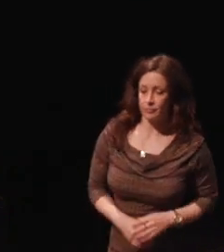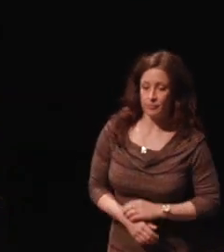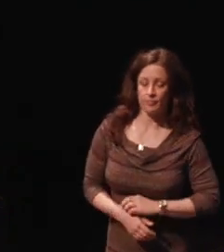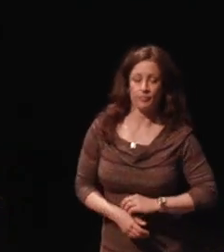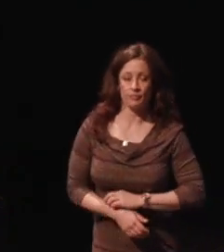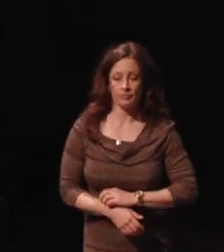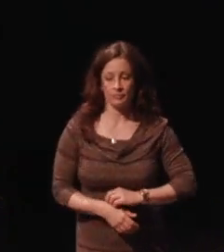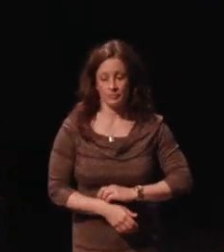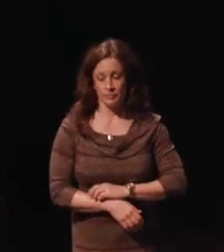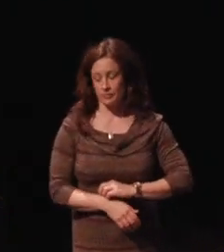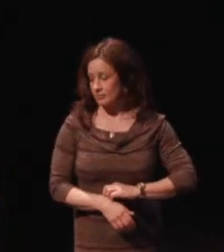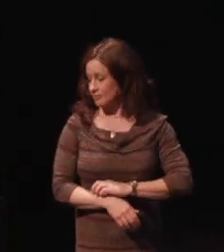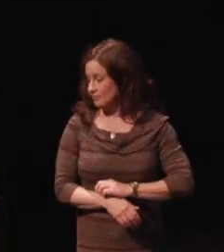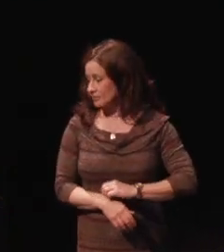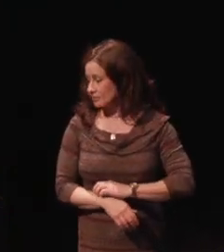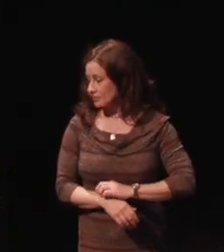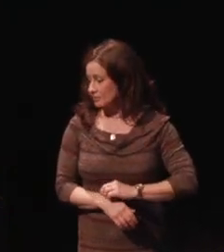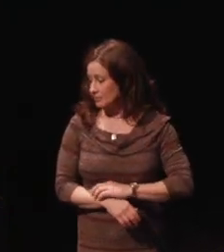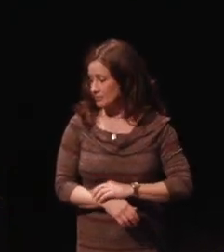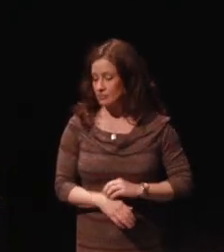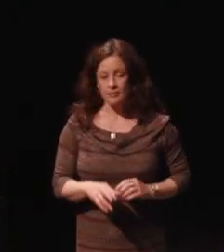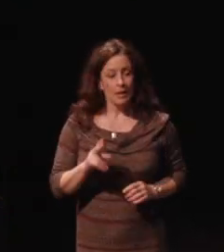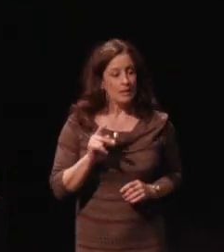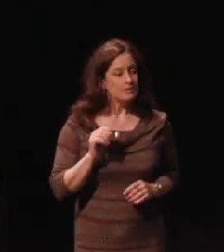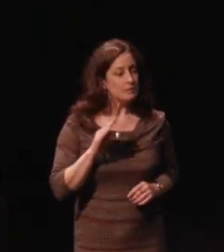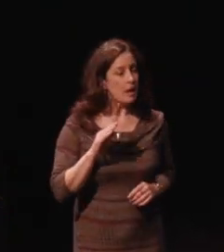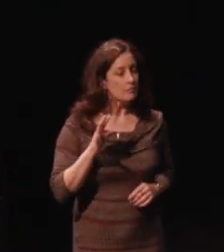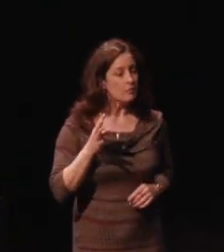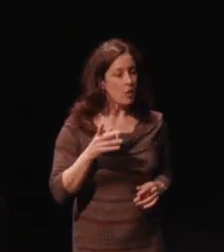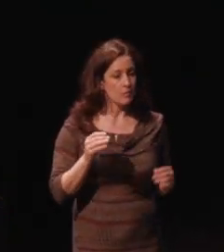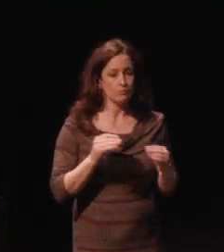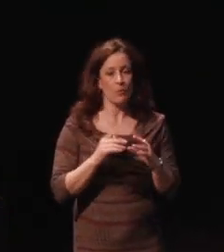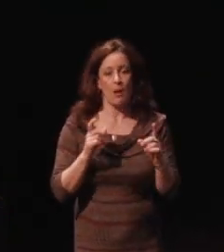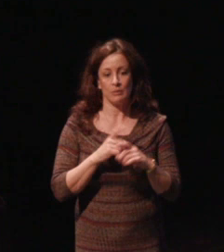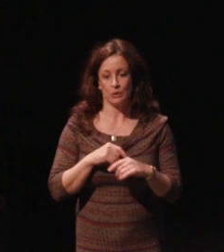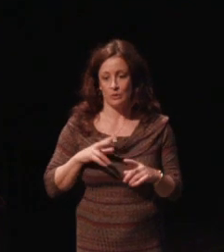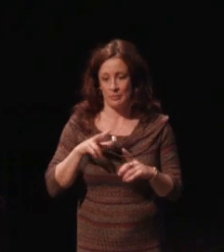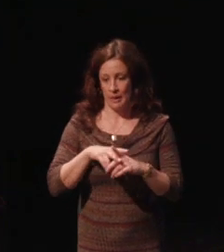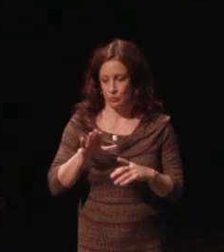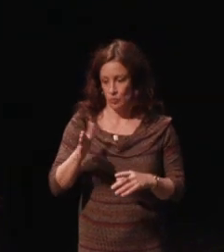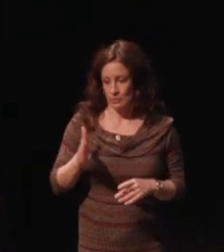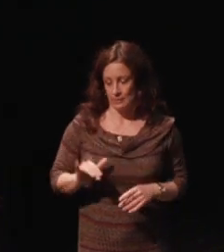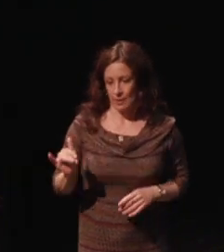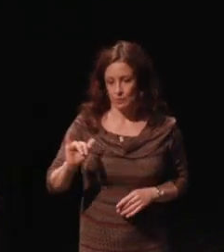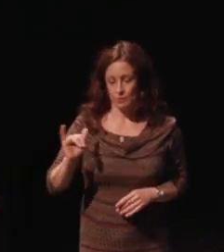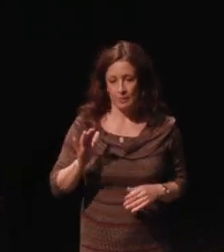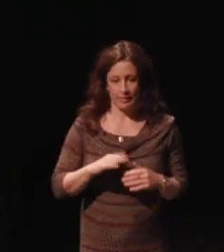Number four is even more complicated to implement on your site than the last one.